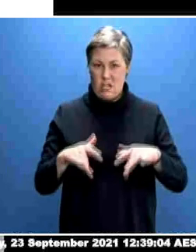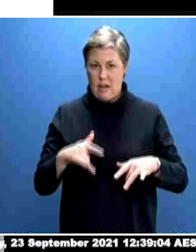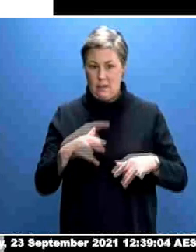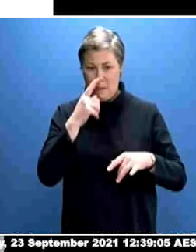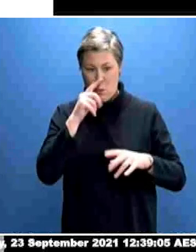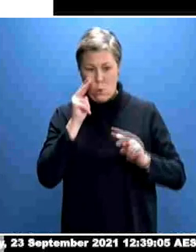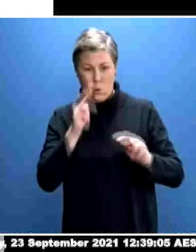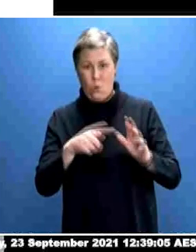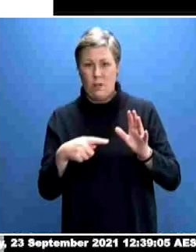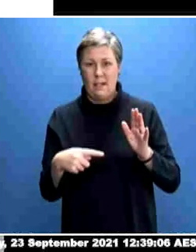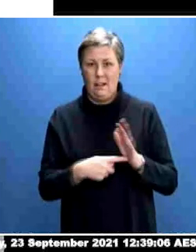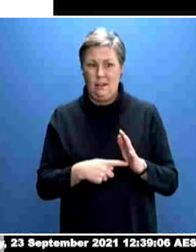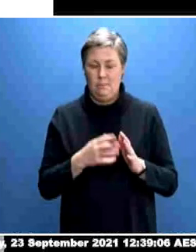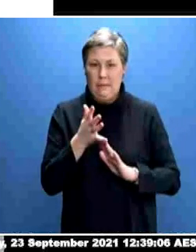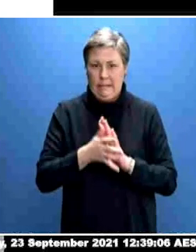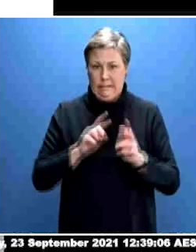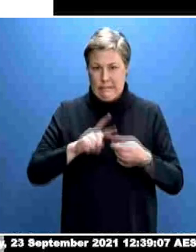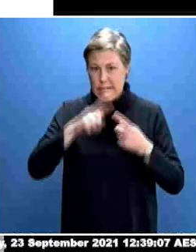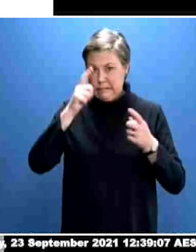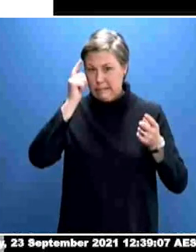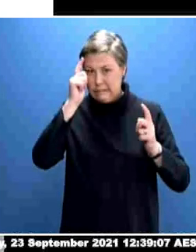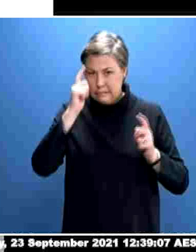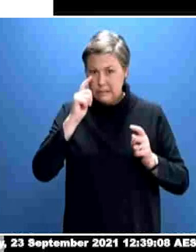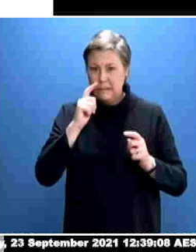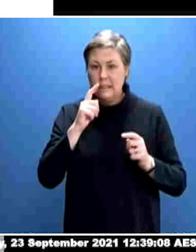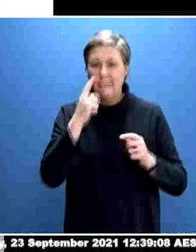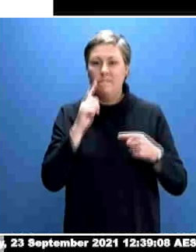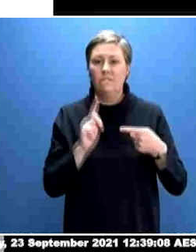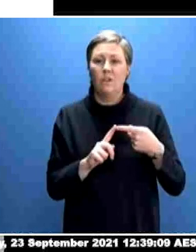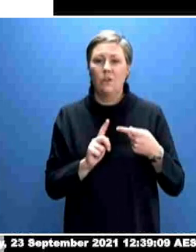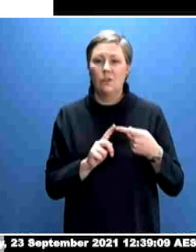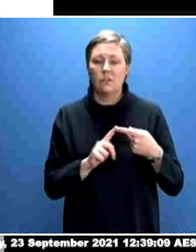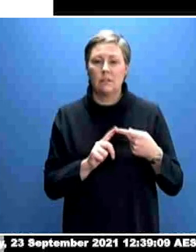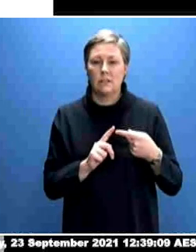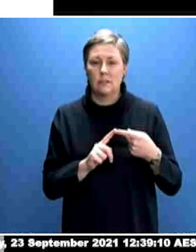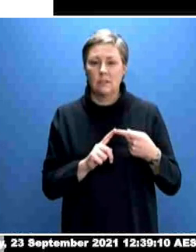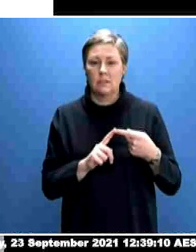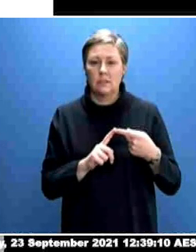including the first dot point about the model should